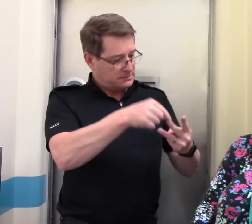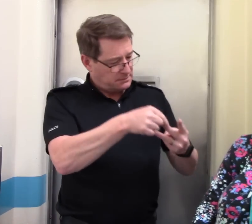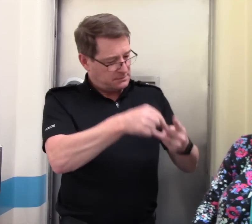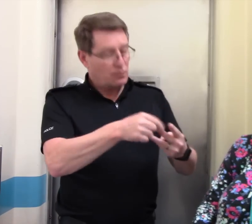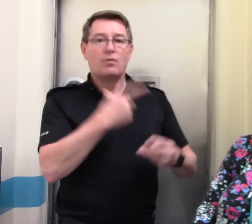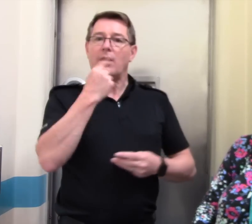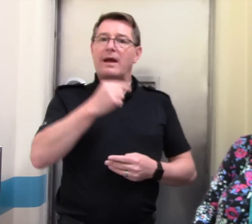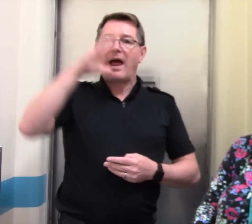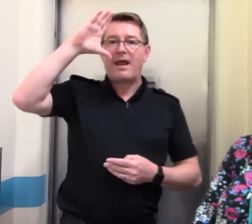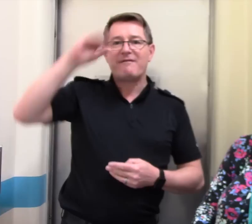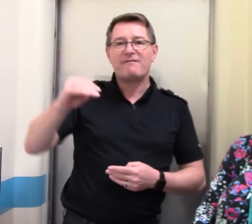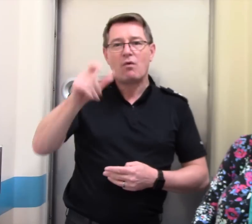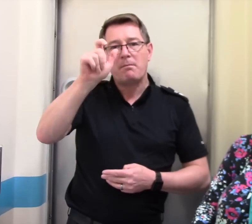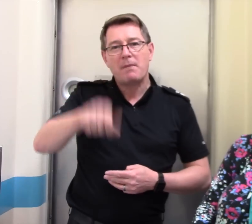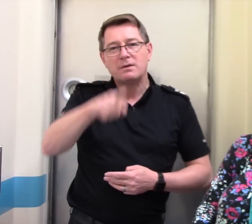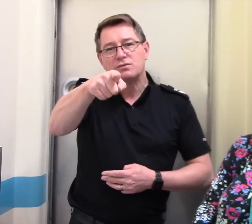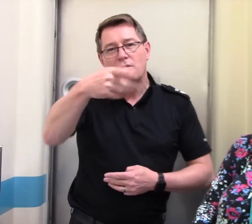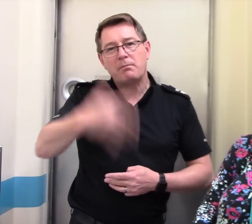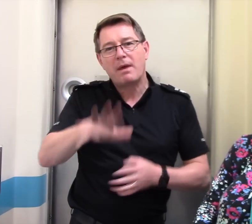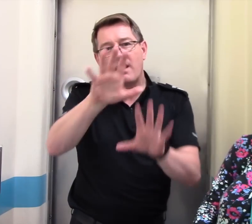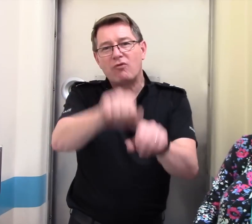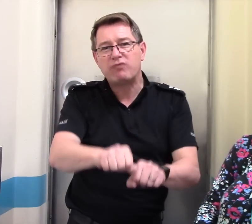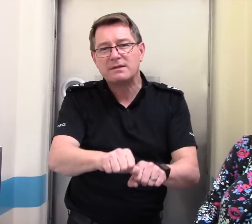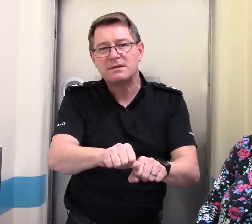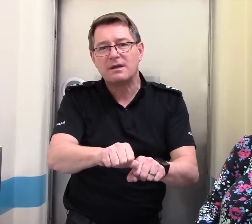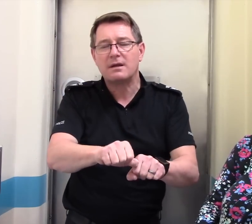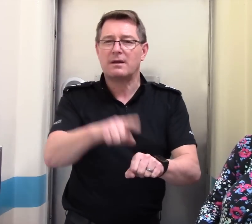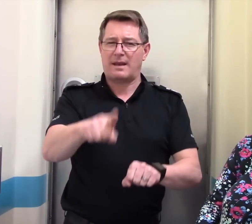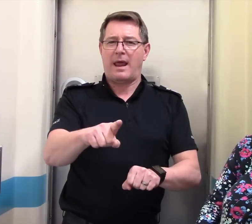The second, you can have someone informed you've been arrested